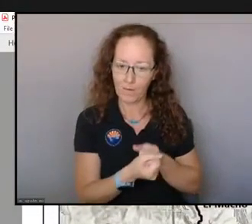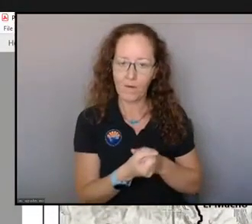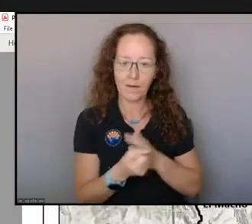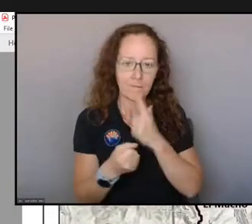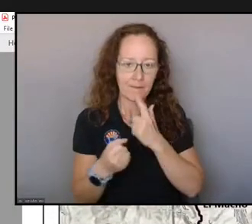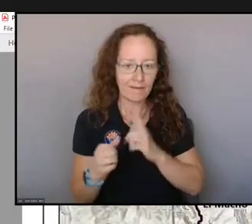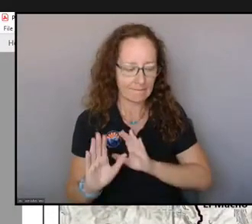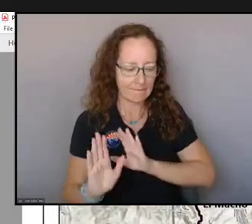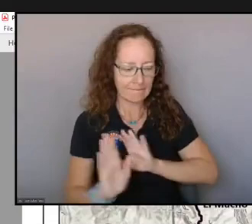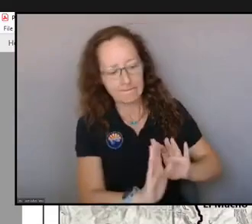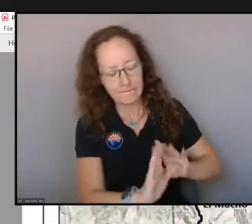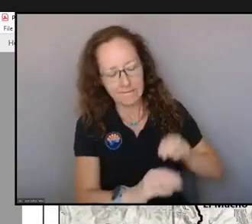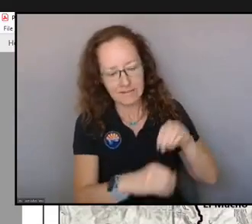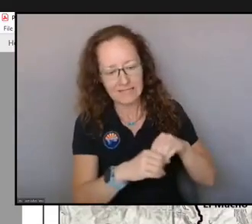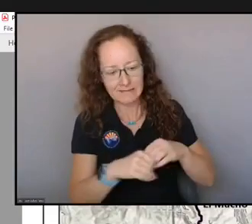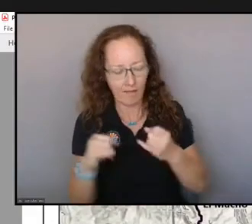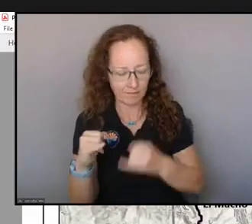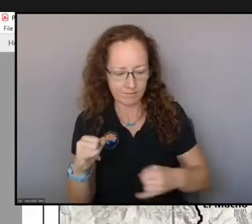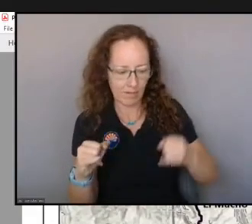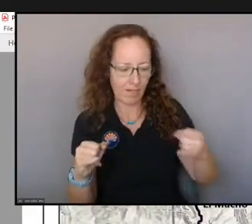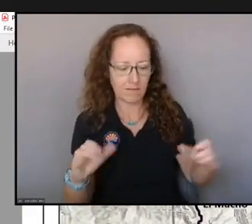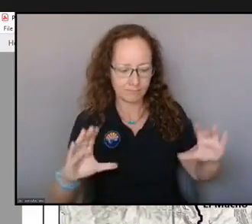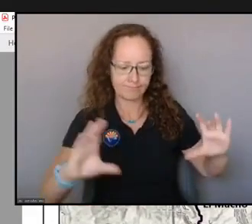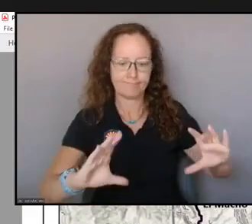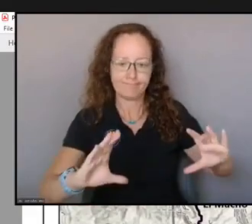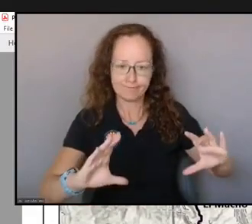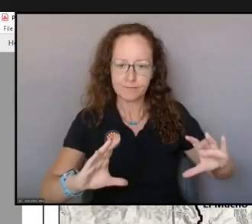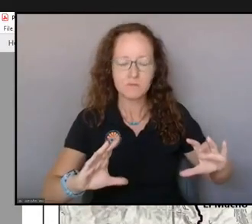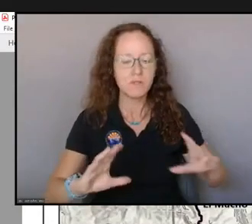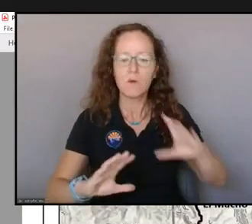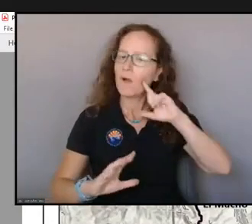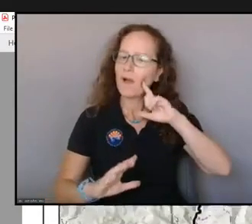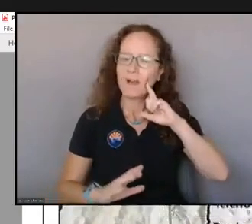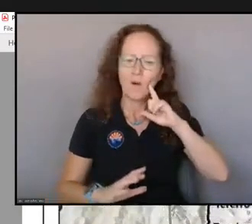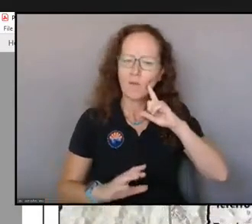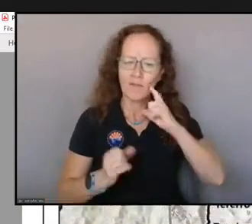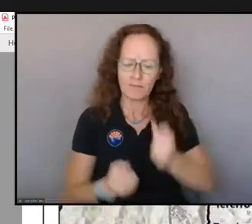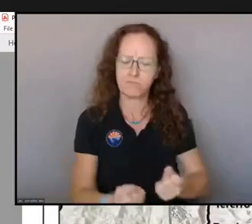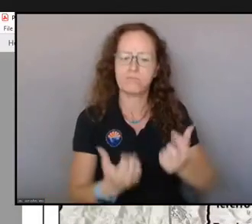EVERYTHING BACK IN TO THE FIRE, AND I DON'T THINK WE'LL SEE ANYTHING COME OUT OF THERE.